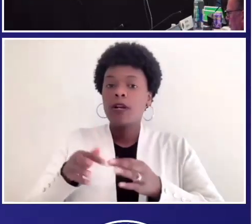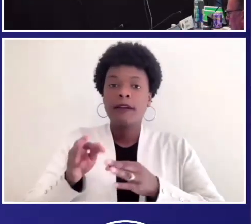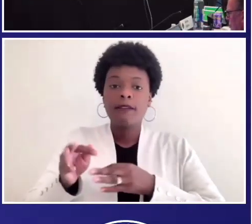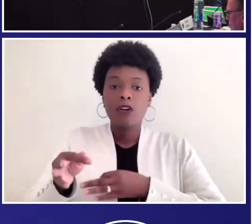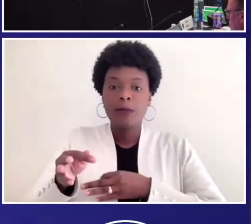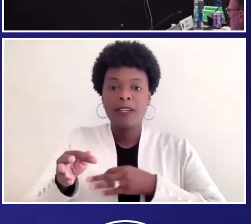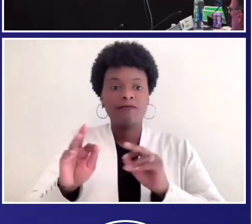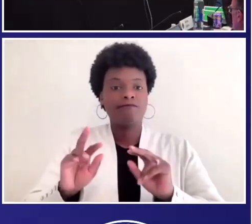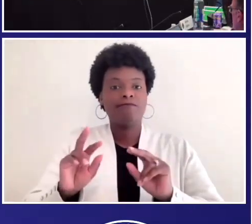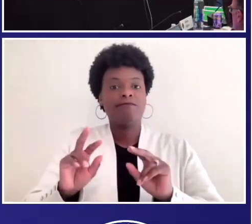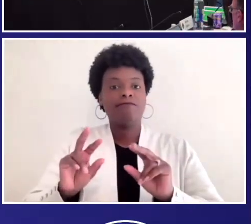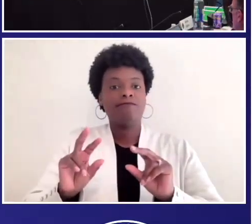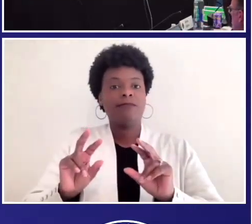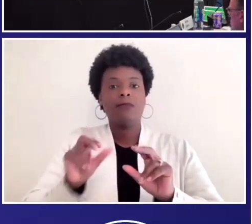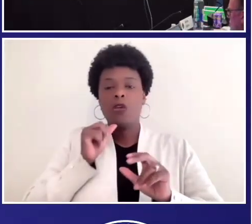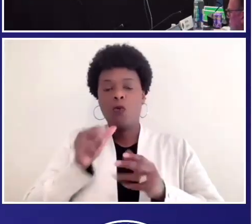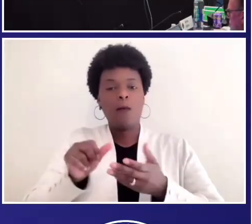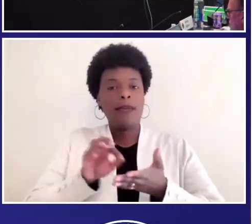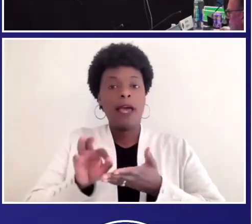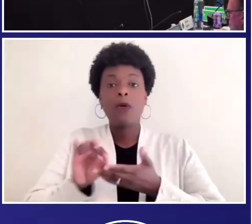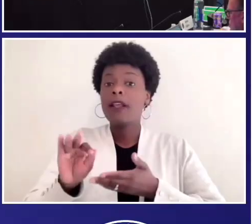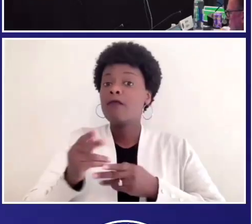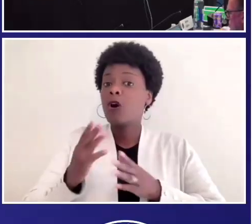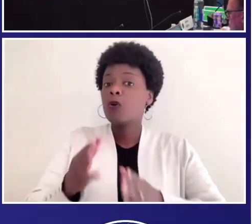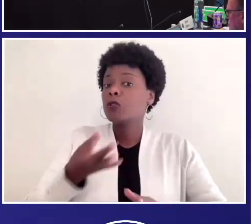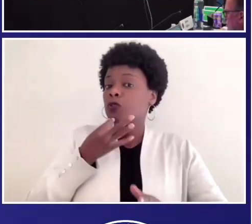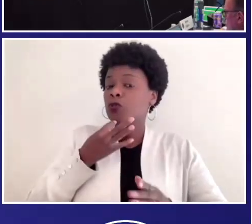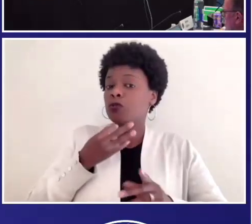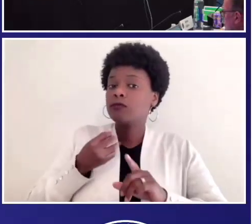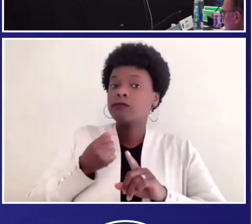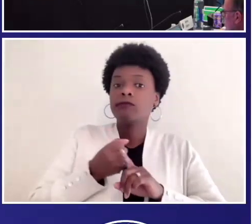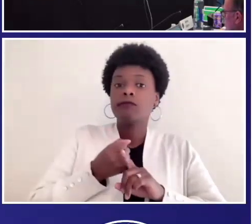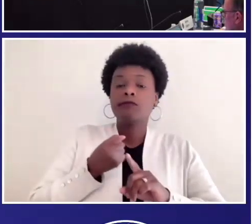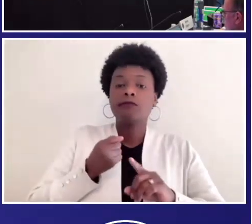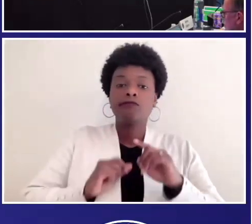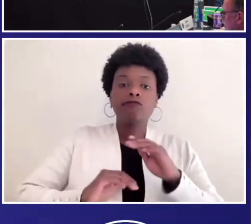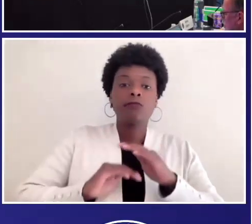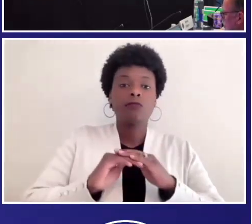if a borrower is close to reaching their 120th payment prior to July 1,